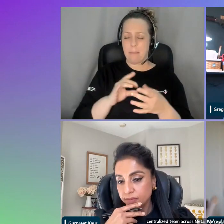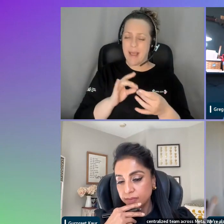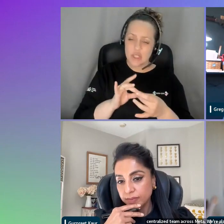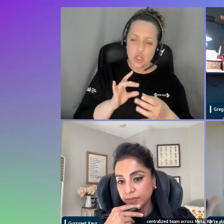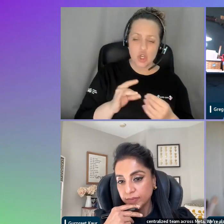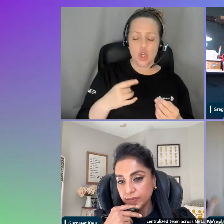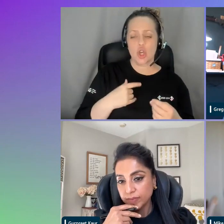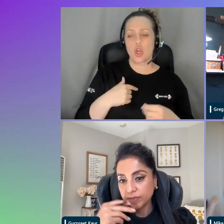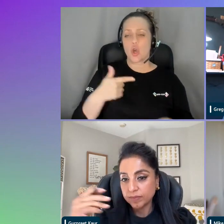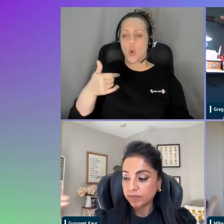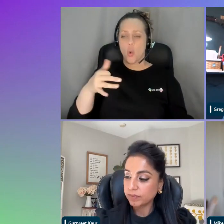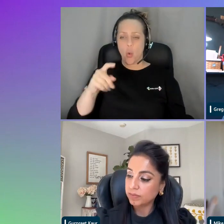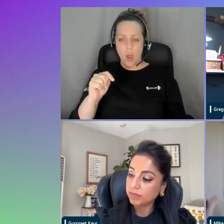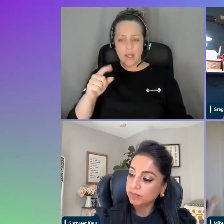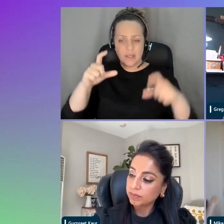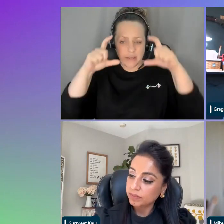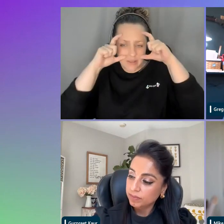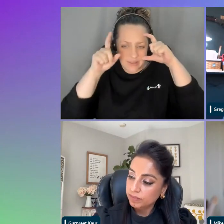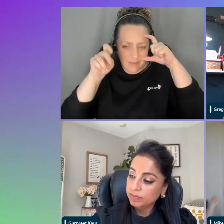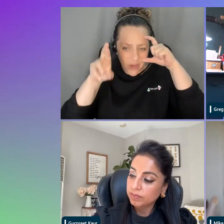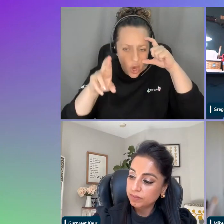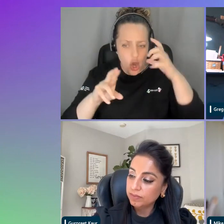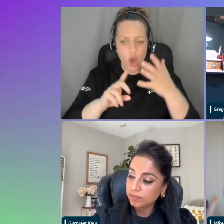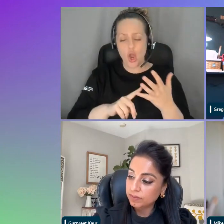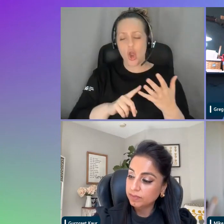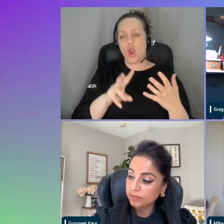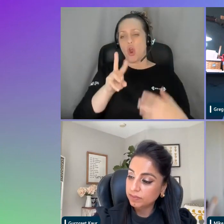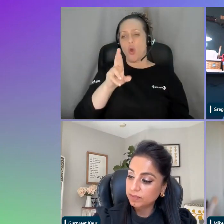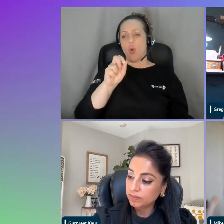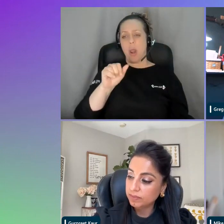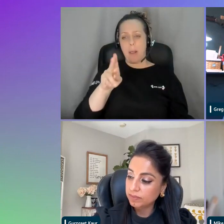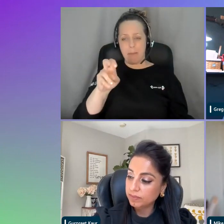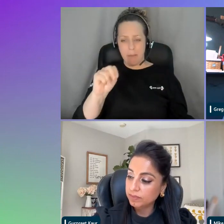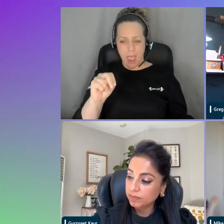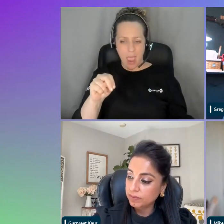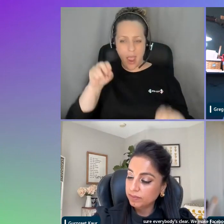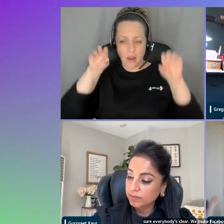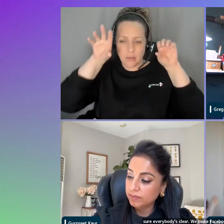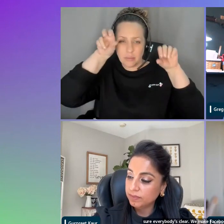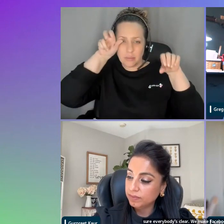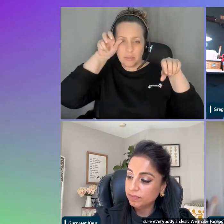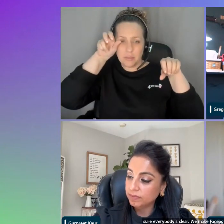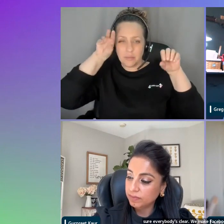make the, uh, Ray-Ban. Meta glasses. So we have both